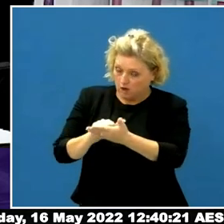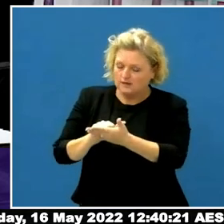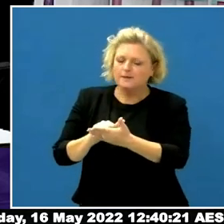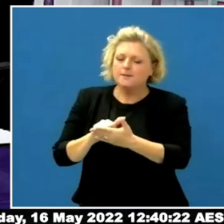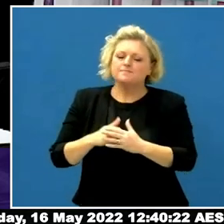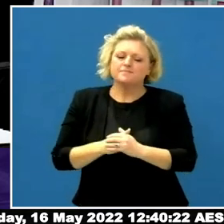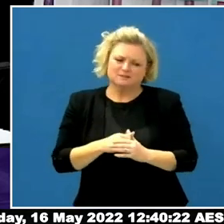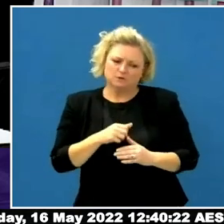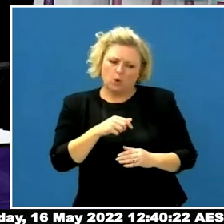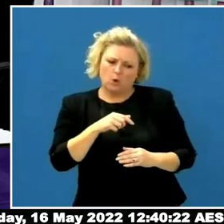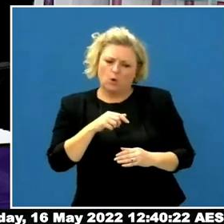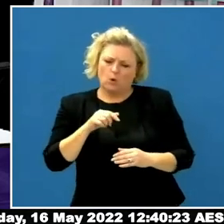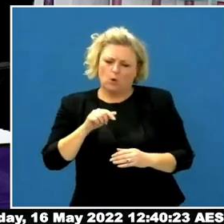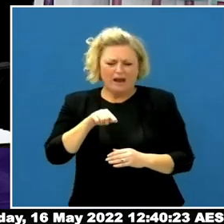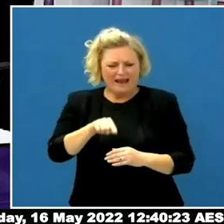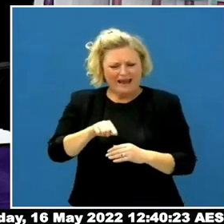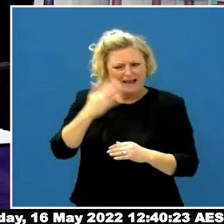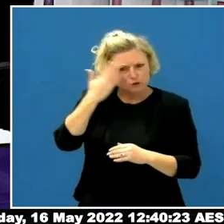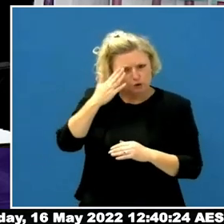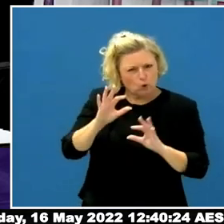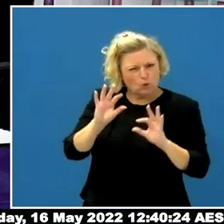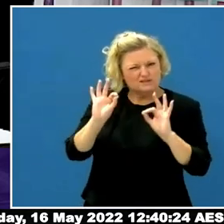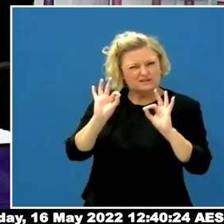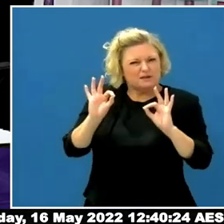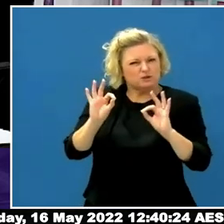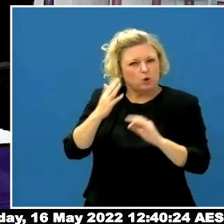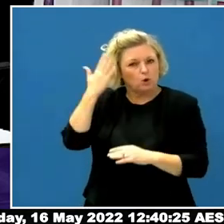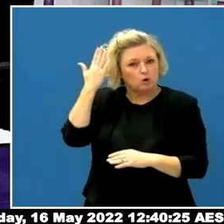How did this active encouragement manifest itself?